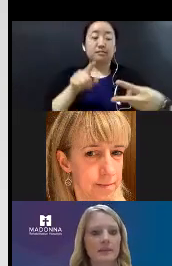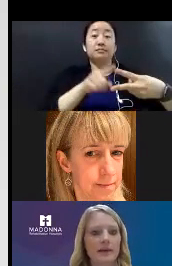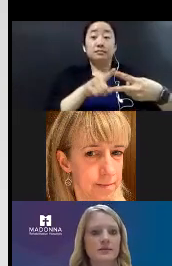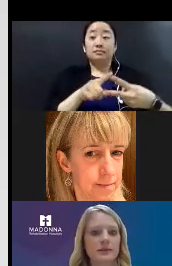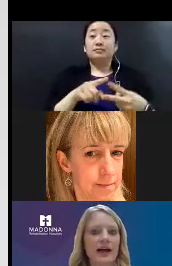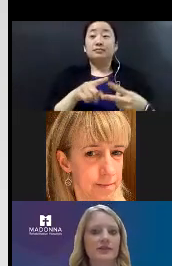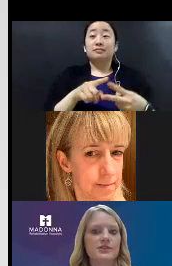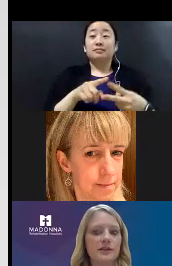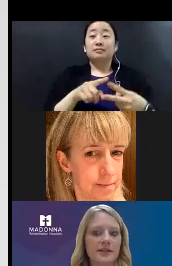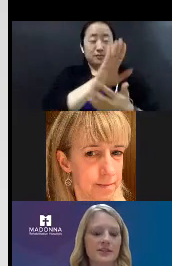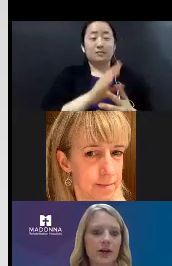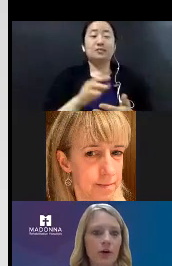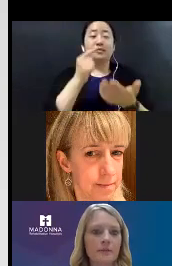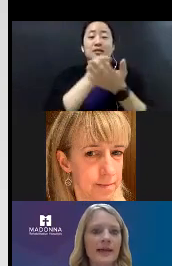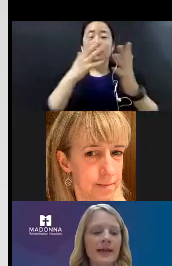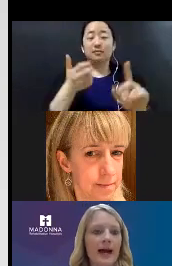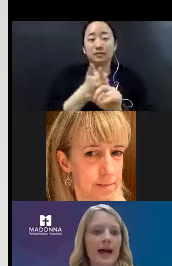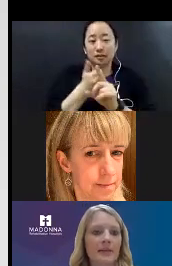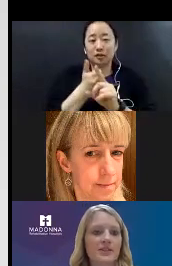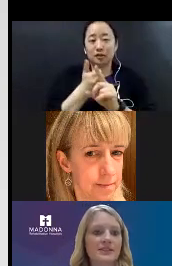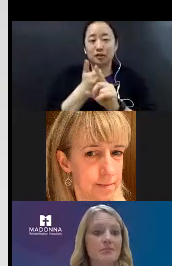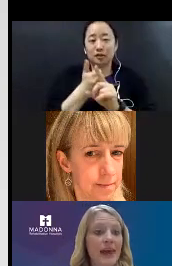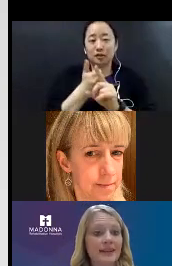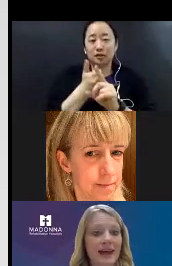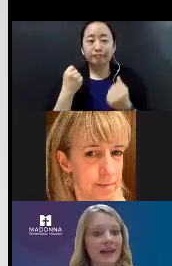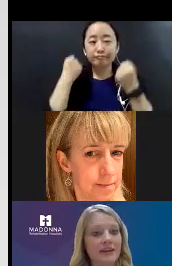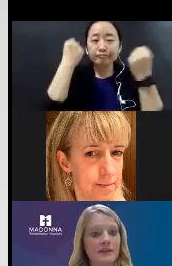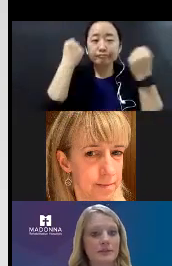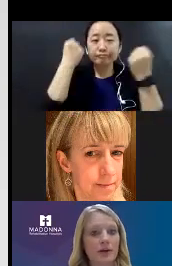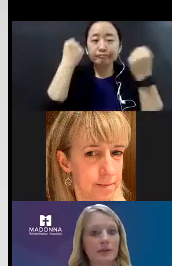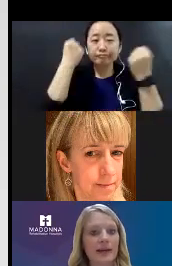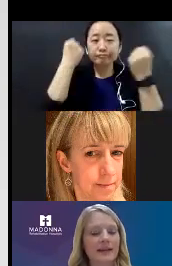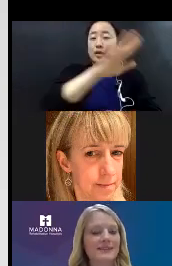WOULD TRAVEL TO THE PATIENT'S HOME. THE PATIENT MAY ATTEND, IF APPROPRIATE, AND SOME ARE